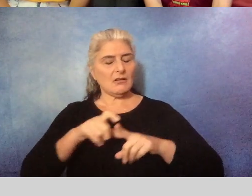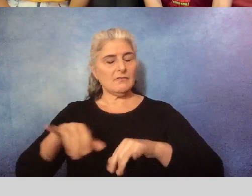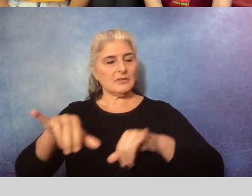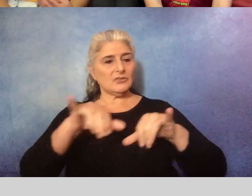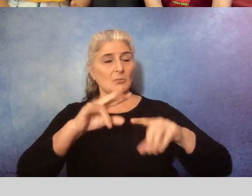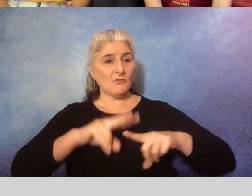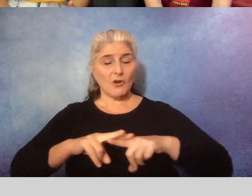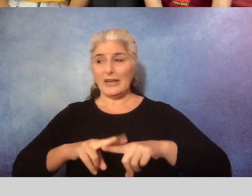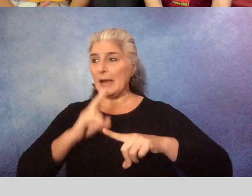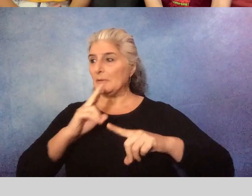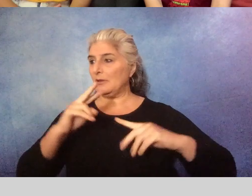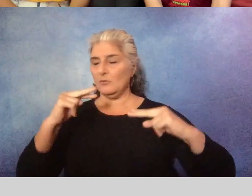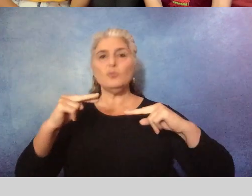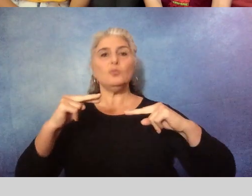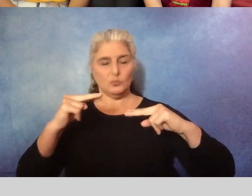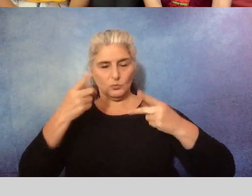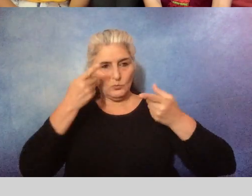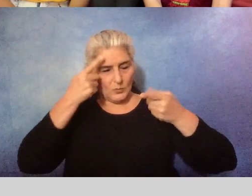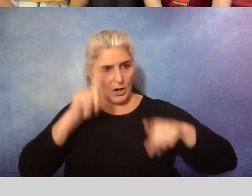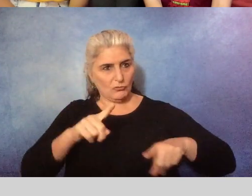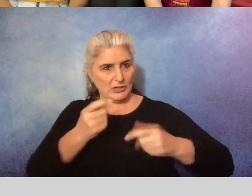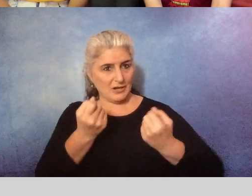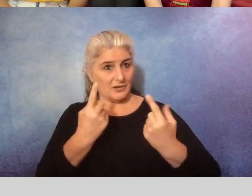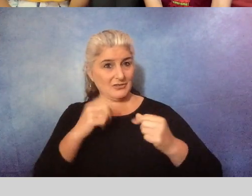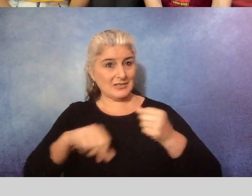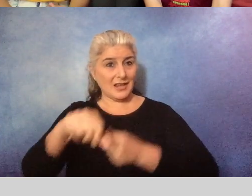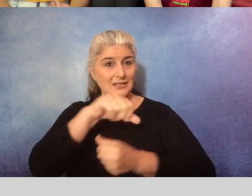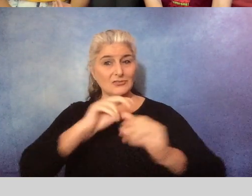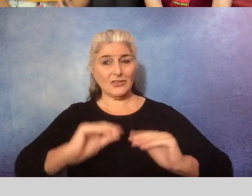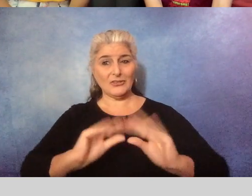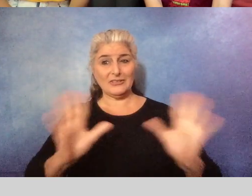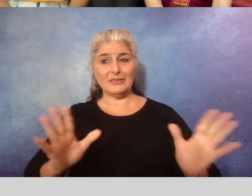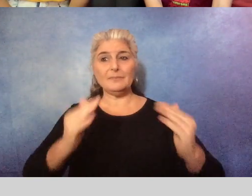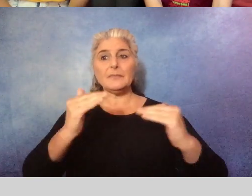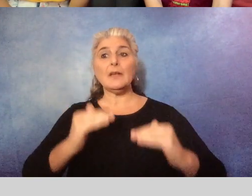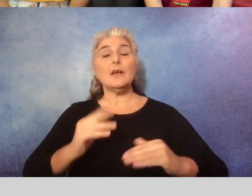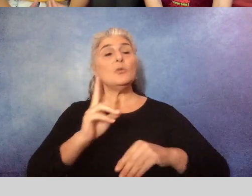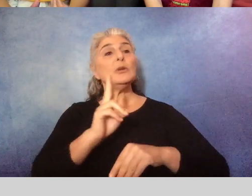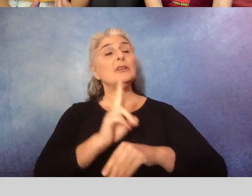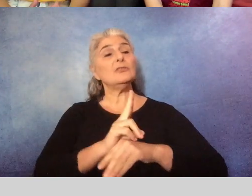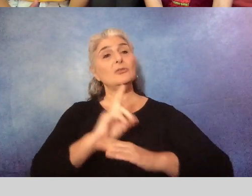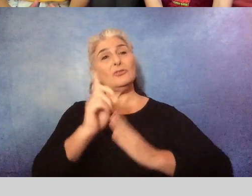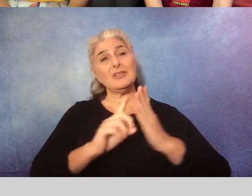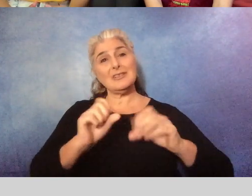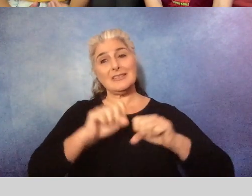about these elements, we can and use the design system to guide